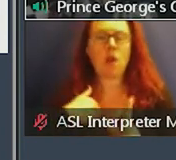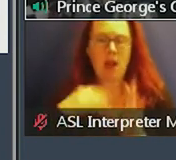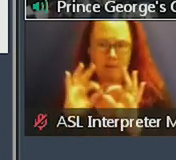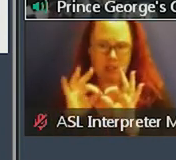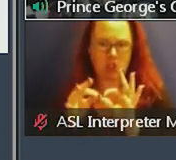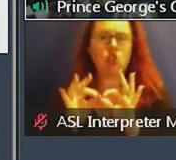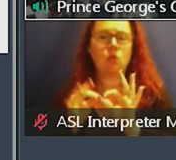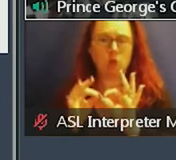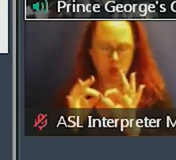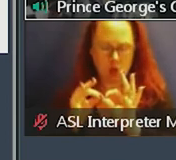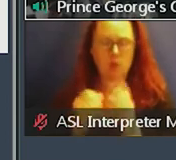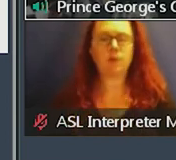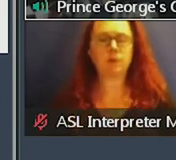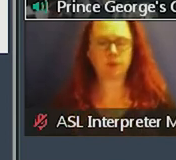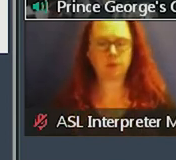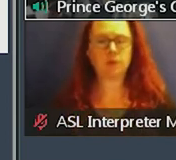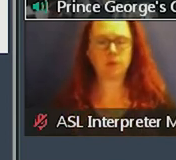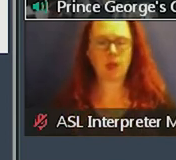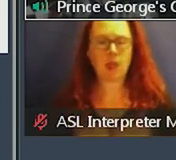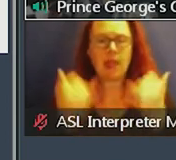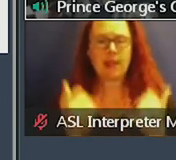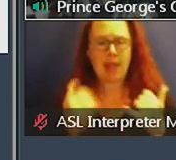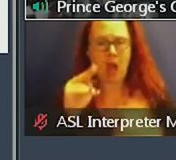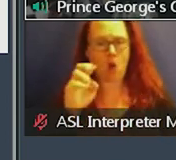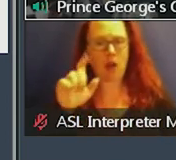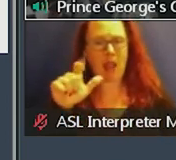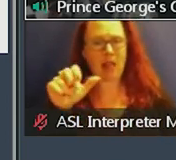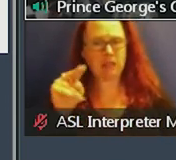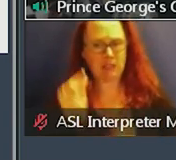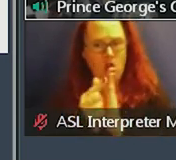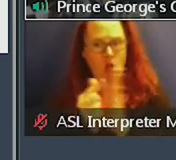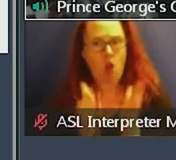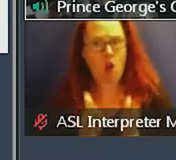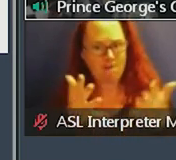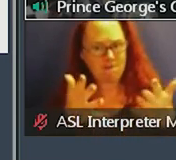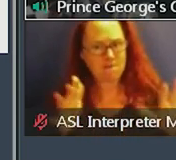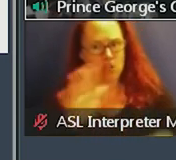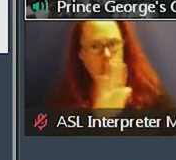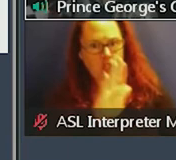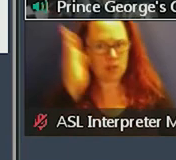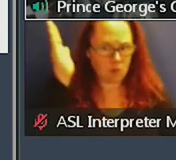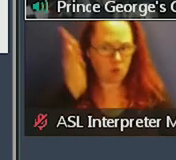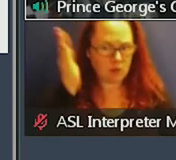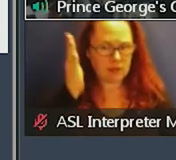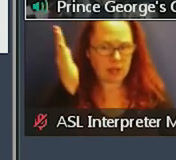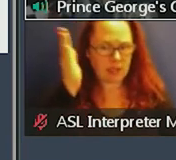Nelson had finished his presentation. We were going, you know, he has some witnesses to put on.